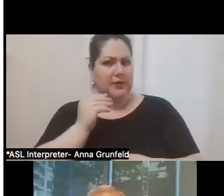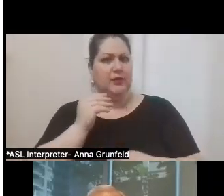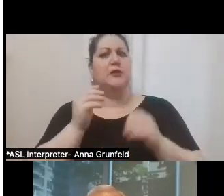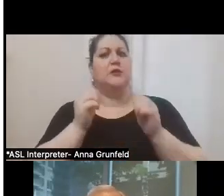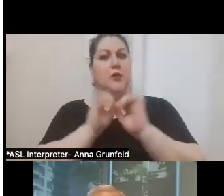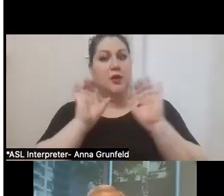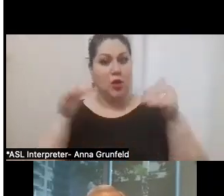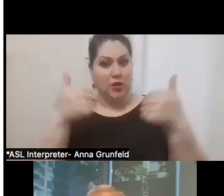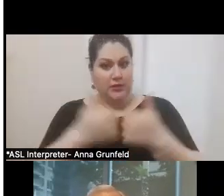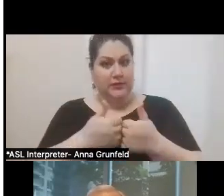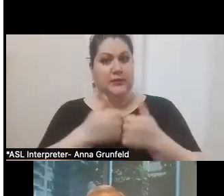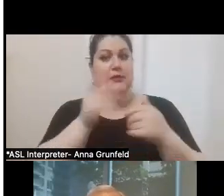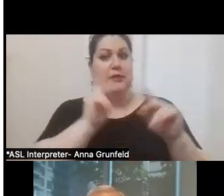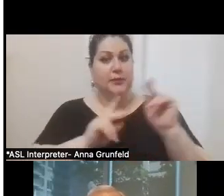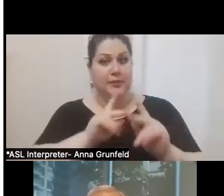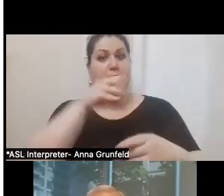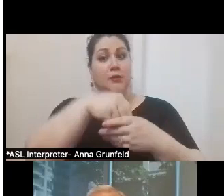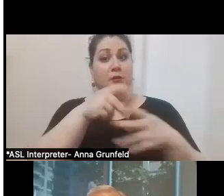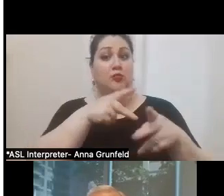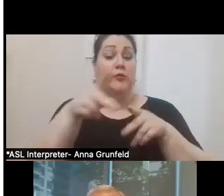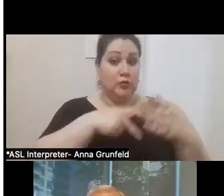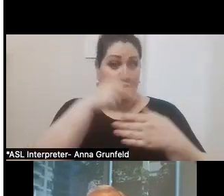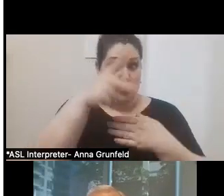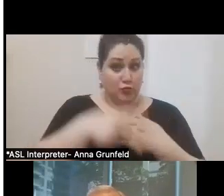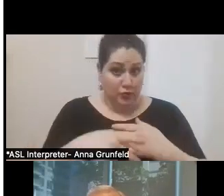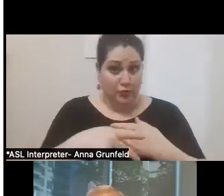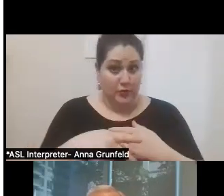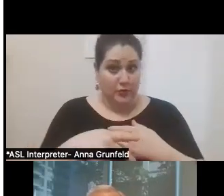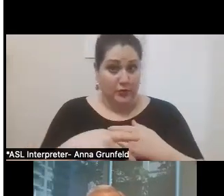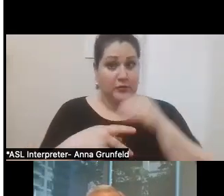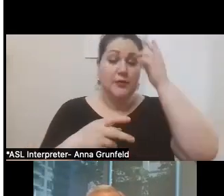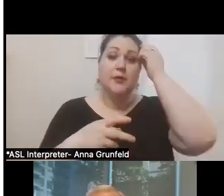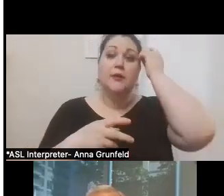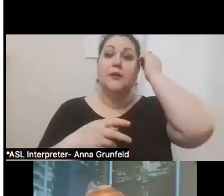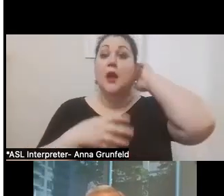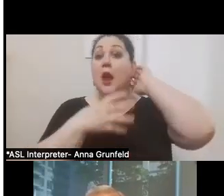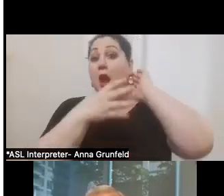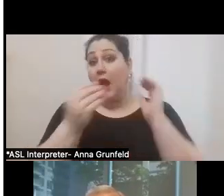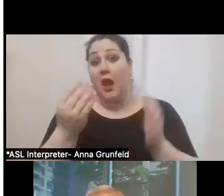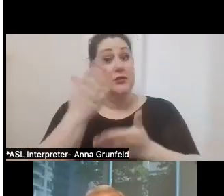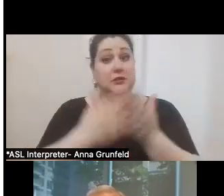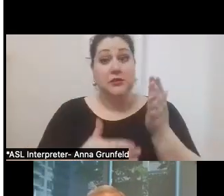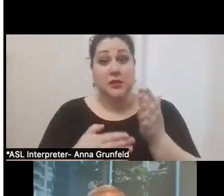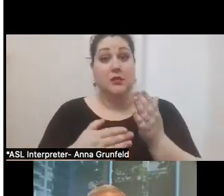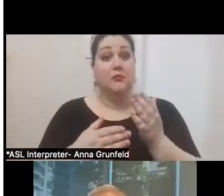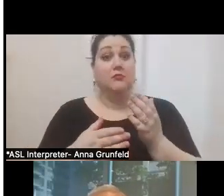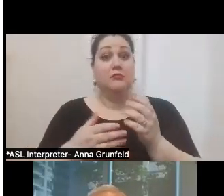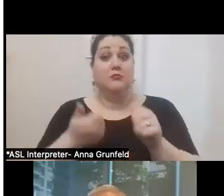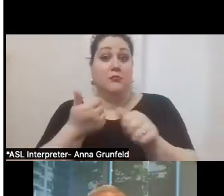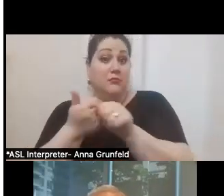professional programs and some who have gone on to occupations in the professions